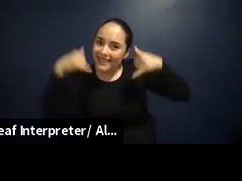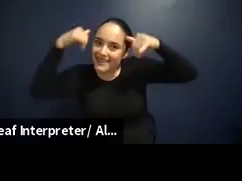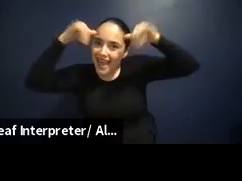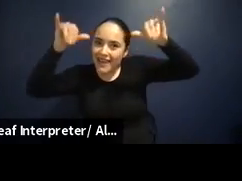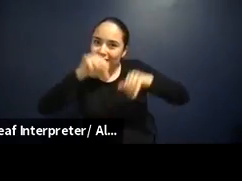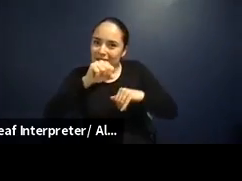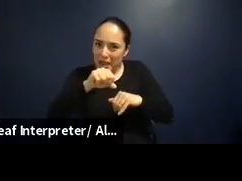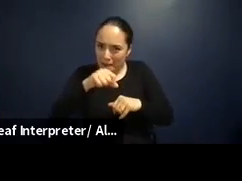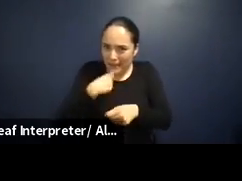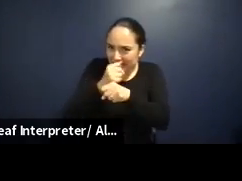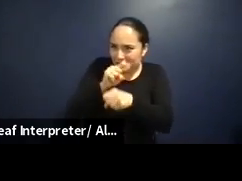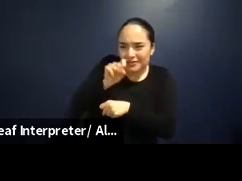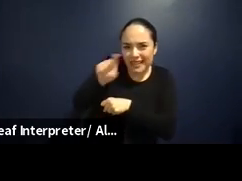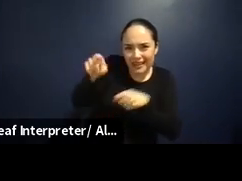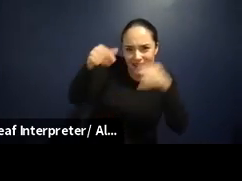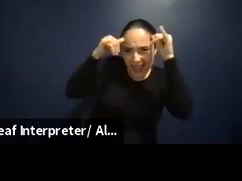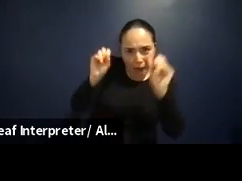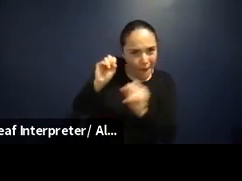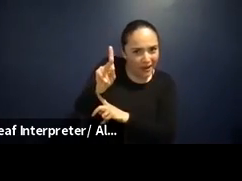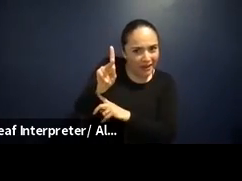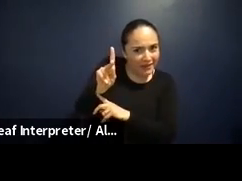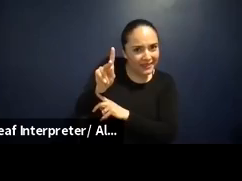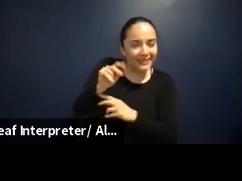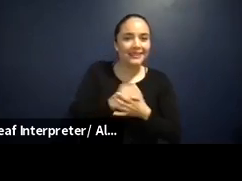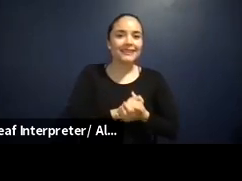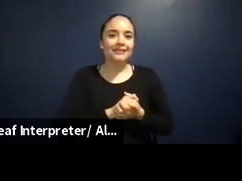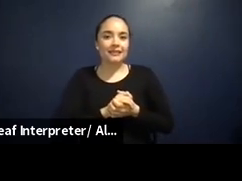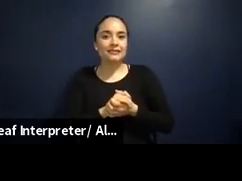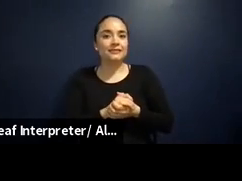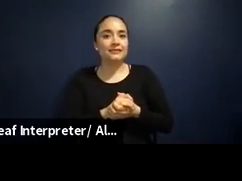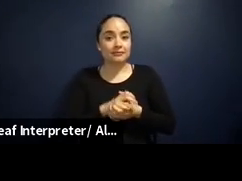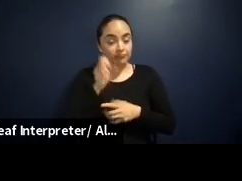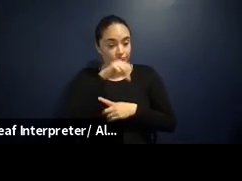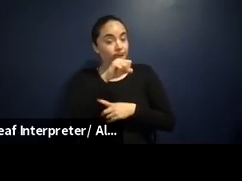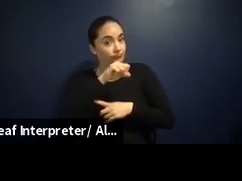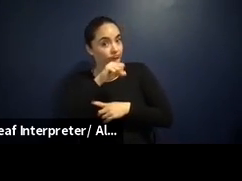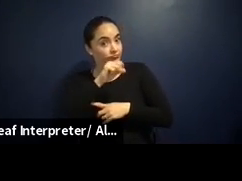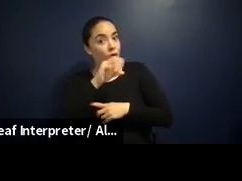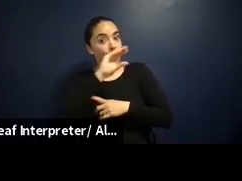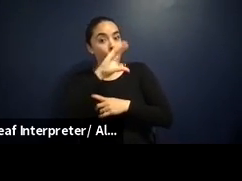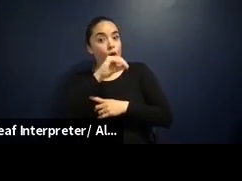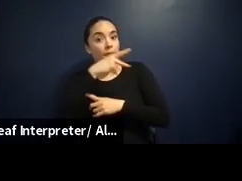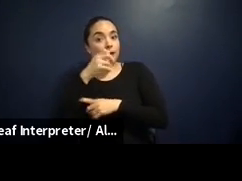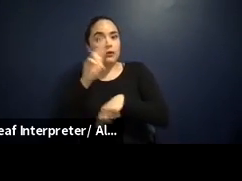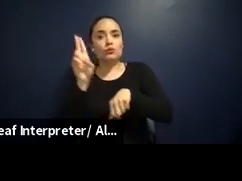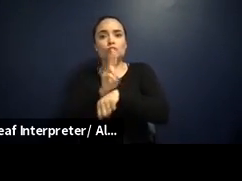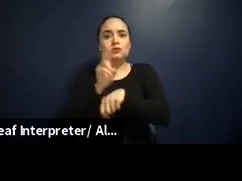Yeah, so that is very, very true. So, copper is used for wiring a lot, because it has a wonderful